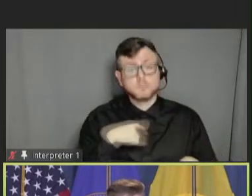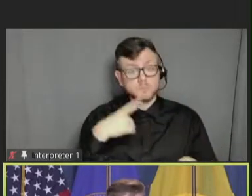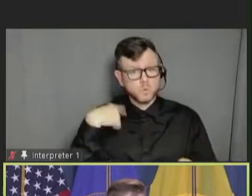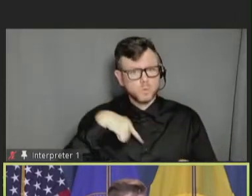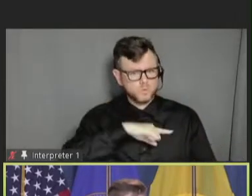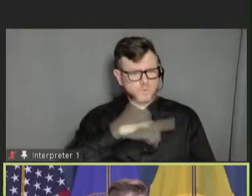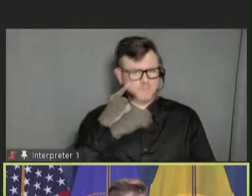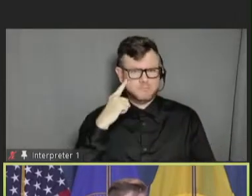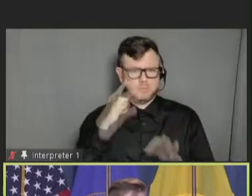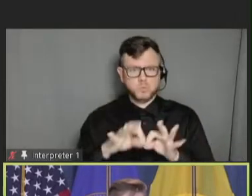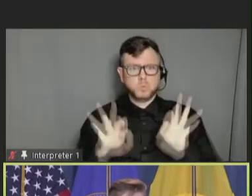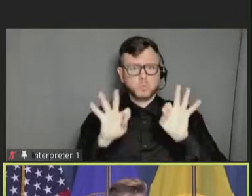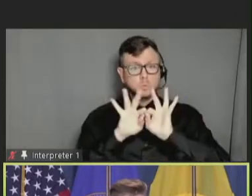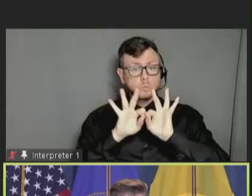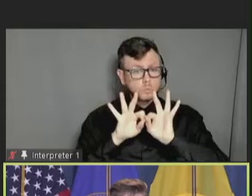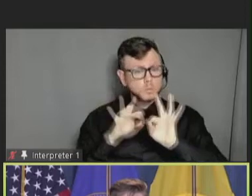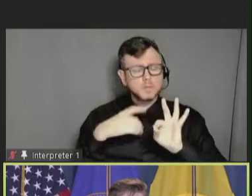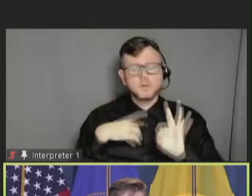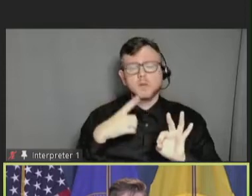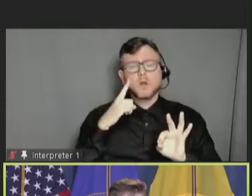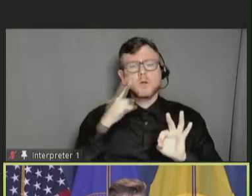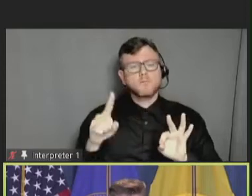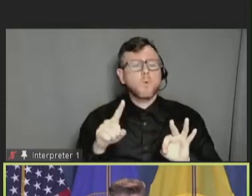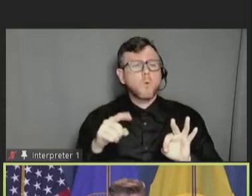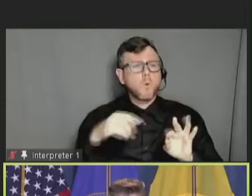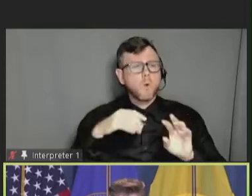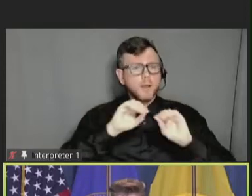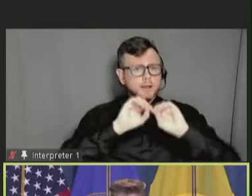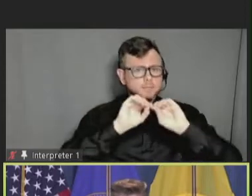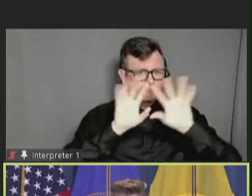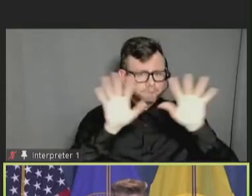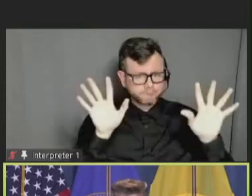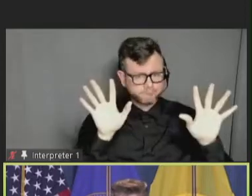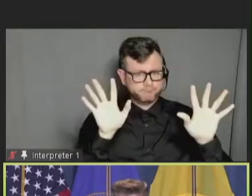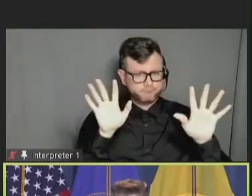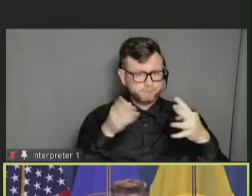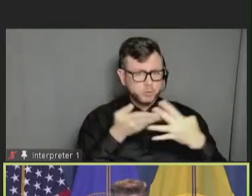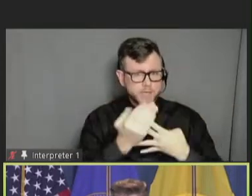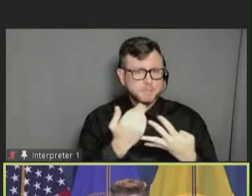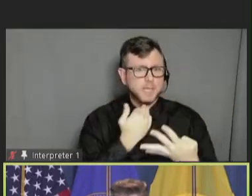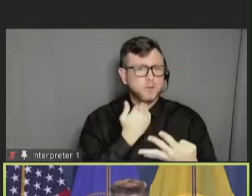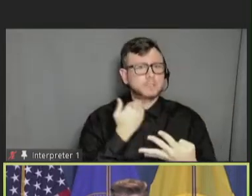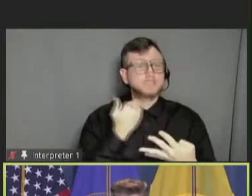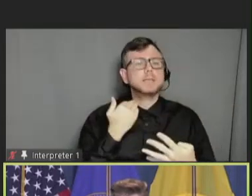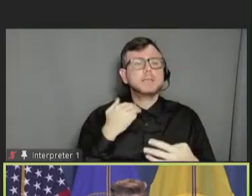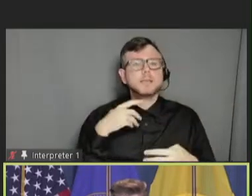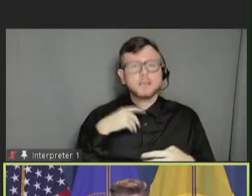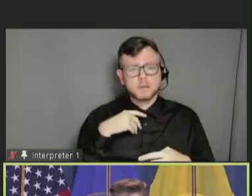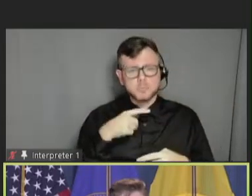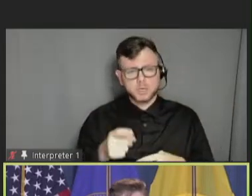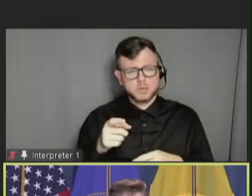not only for transparency and accountability, but also for ensuring that countries have sufficient